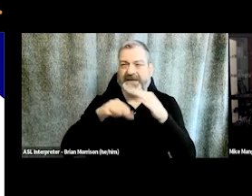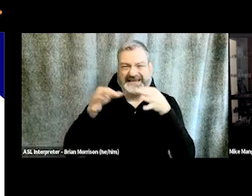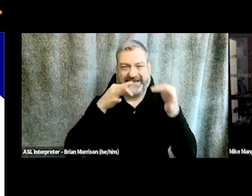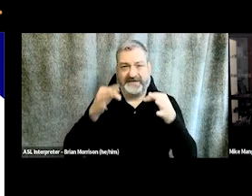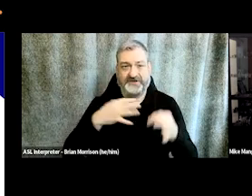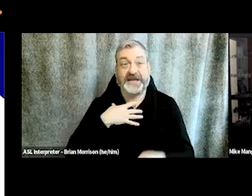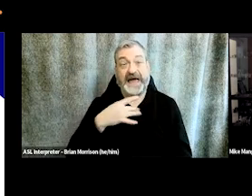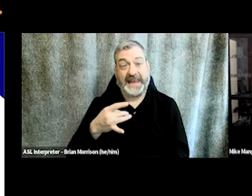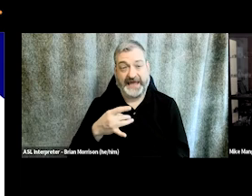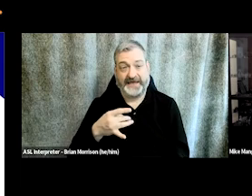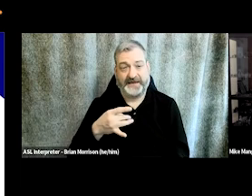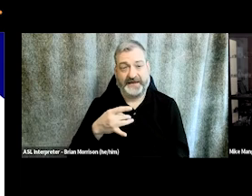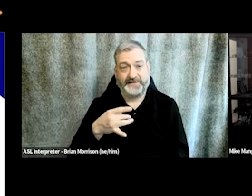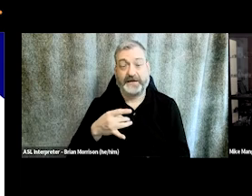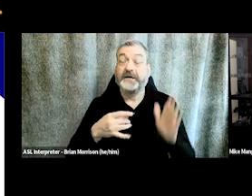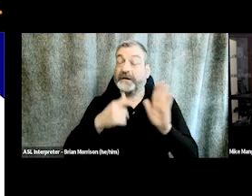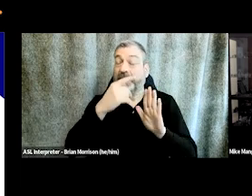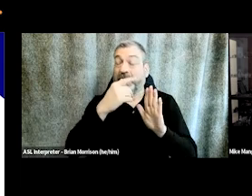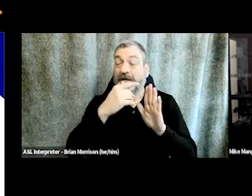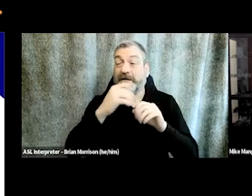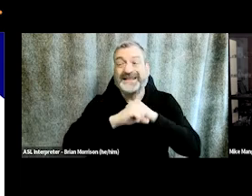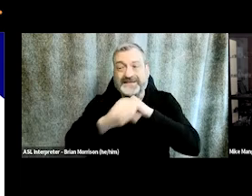I'm going to read it aloud, but I'm also going to pause as I go